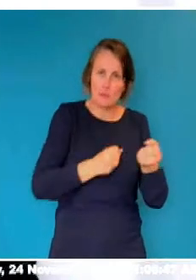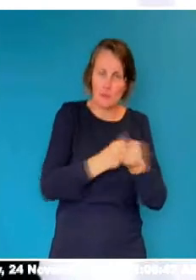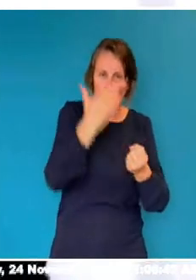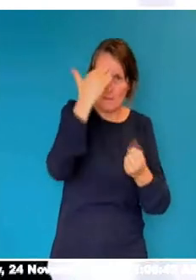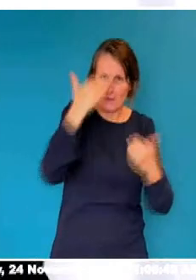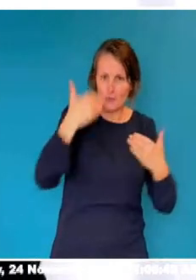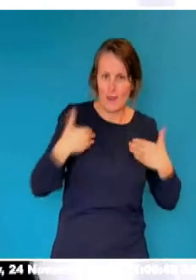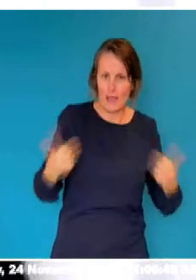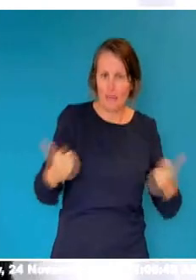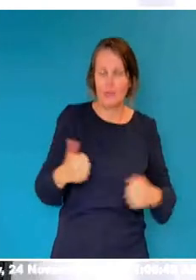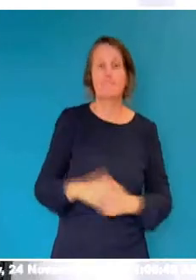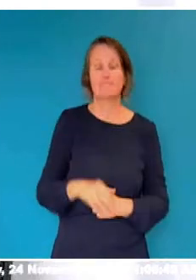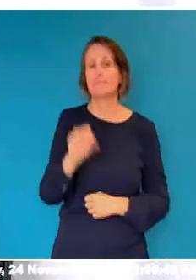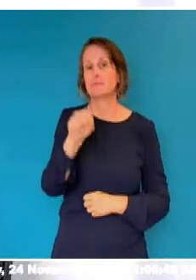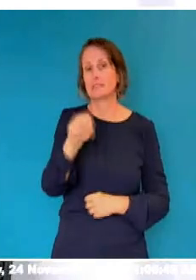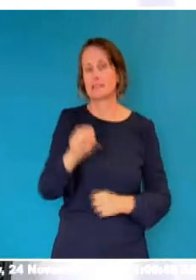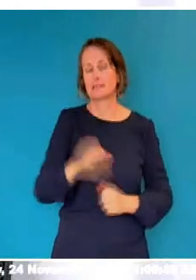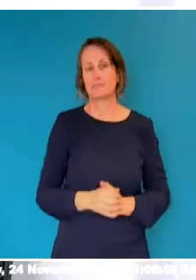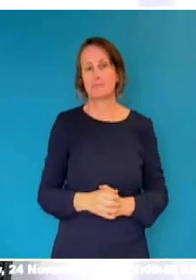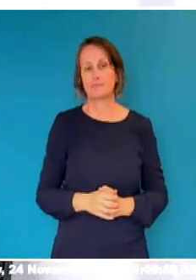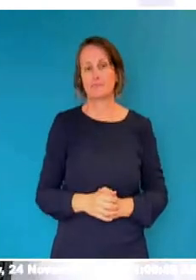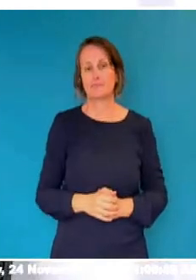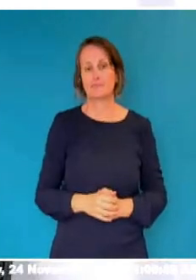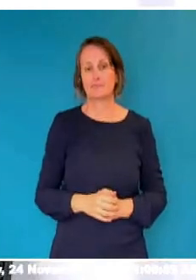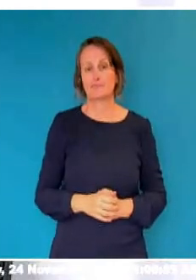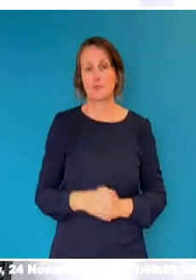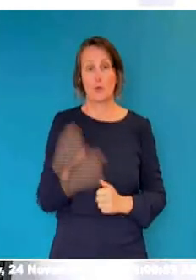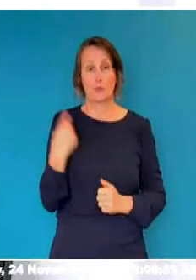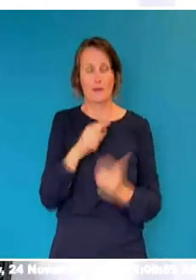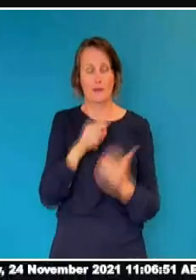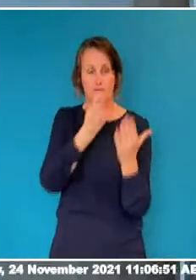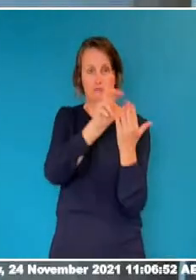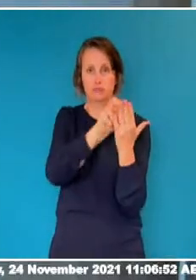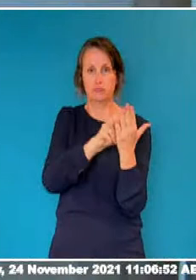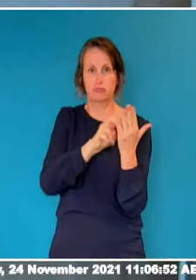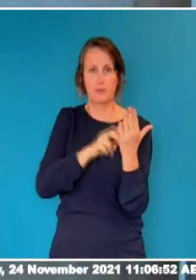So they've been sort of tracked or logged from an incident report.